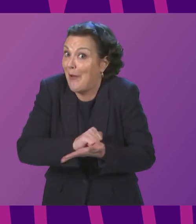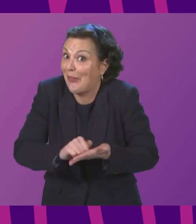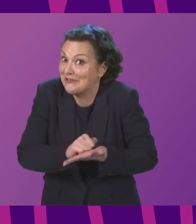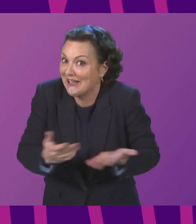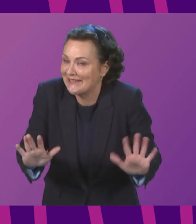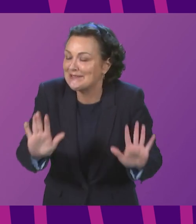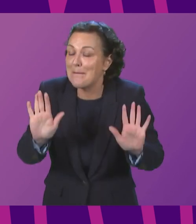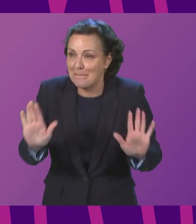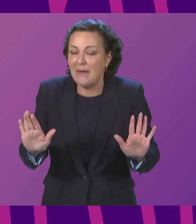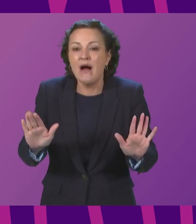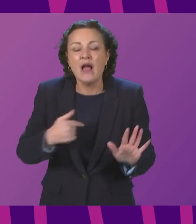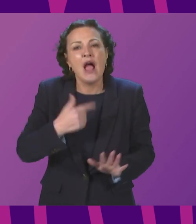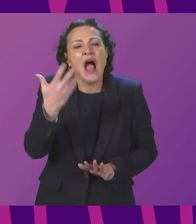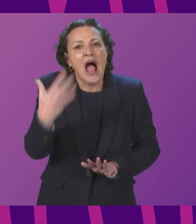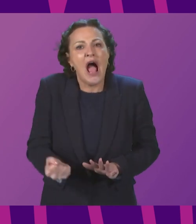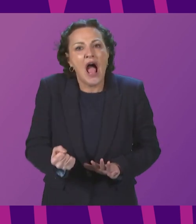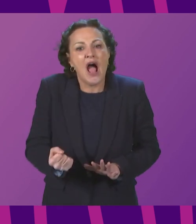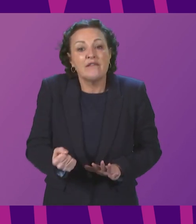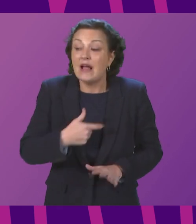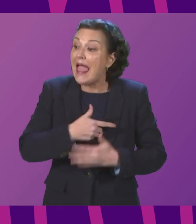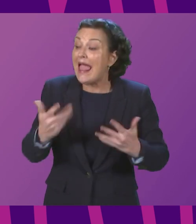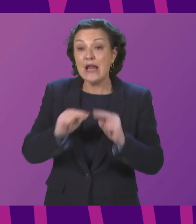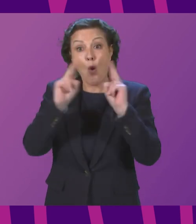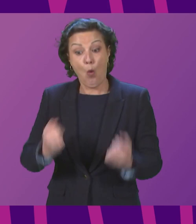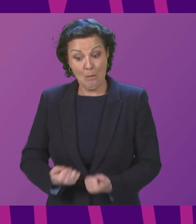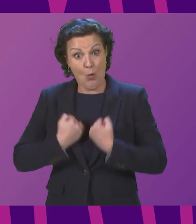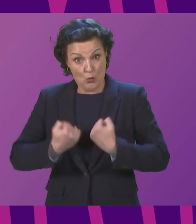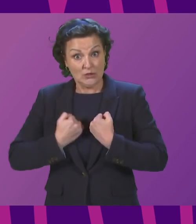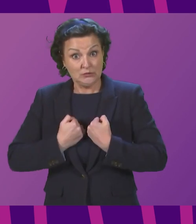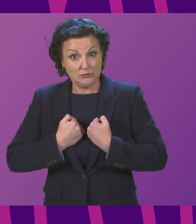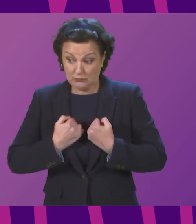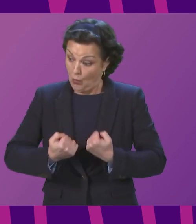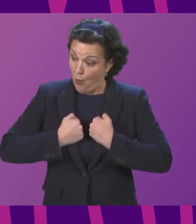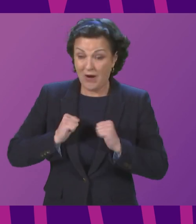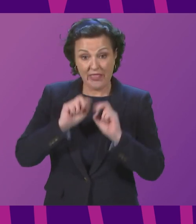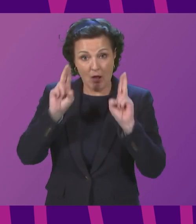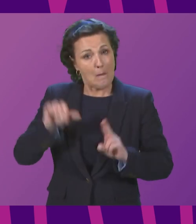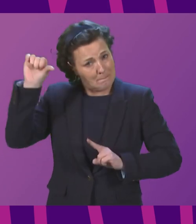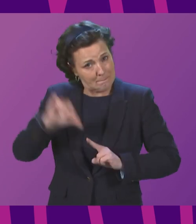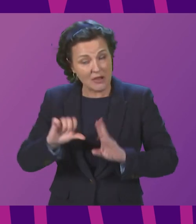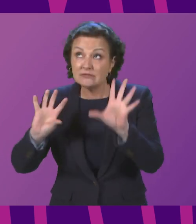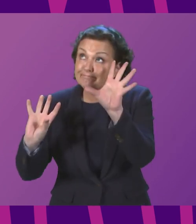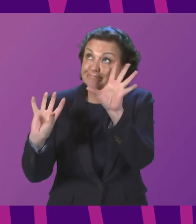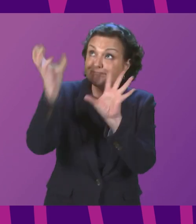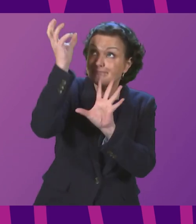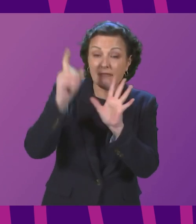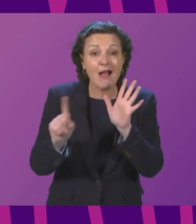There is a requirement for home owners to install alarms by 1 February, but there is